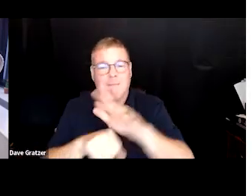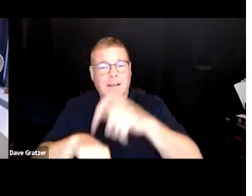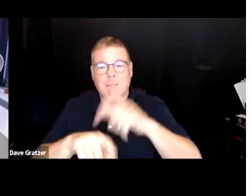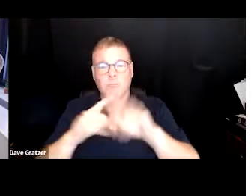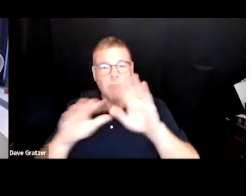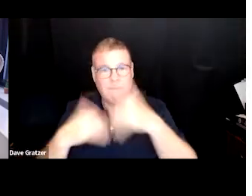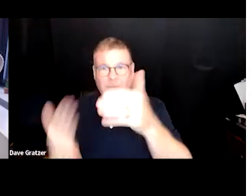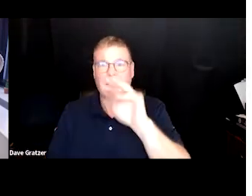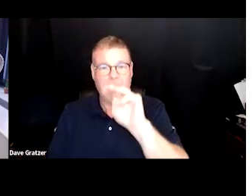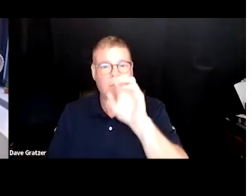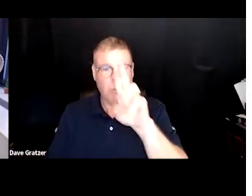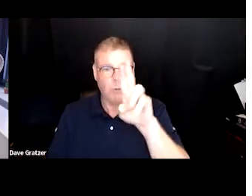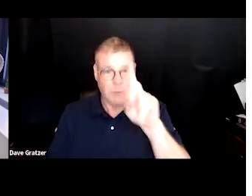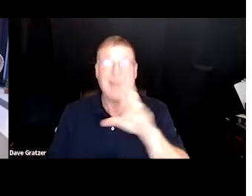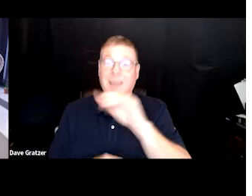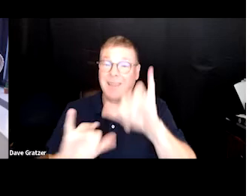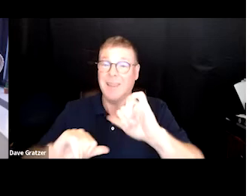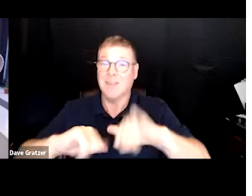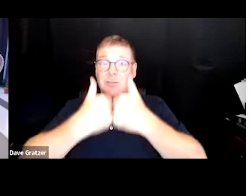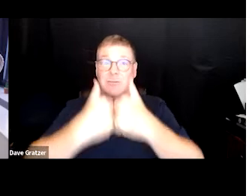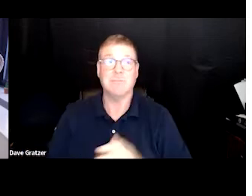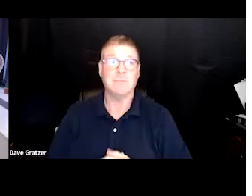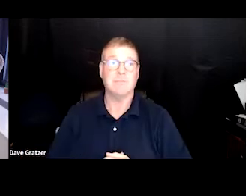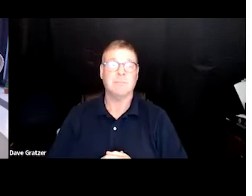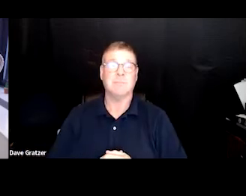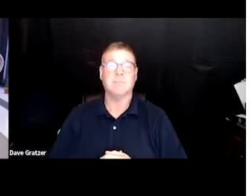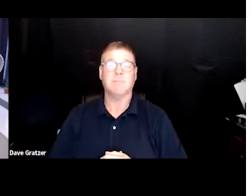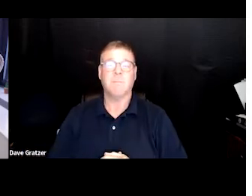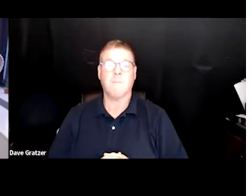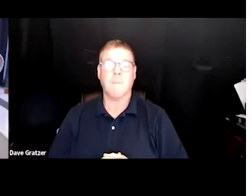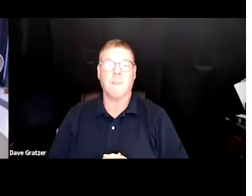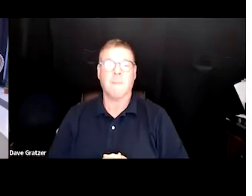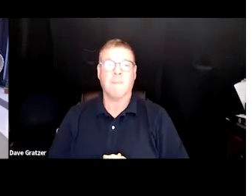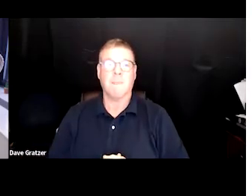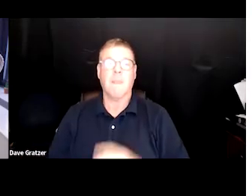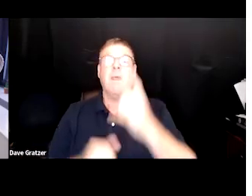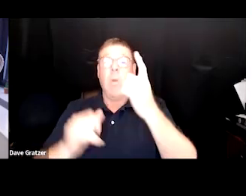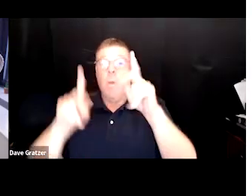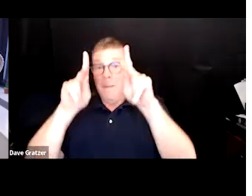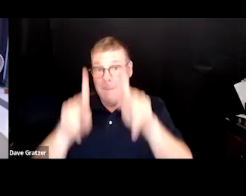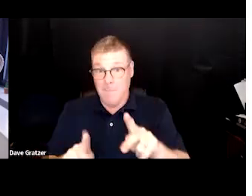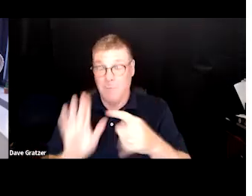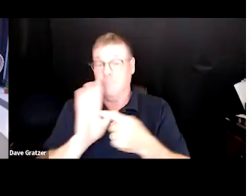and this often presented a challenge. So one participant, just as an example said,